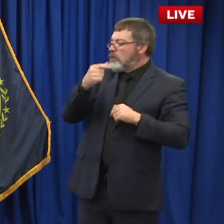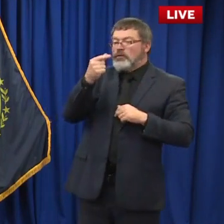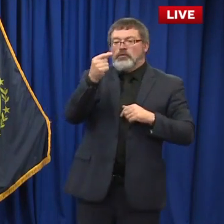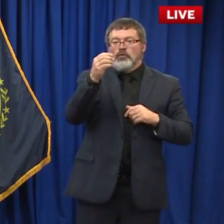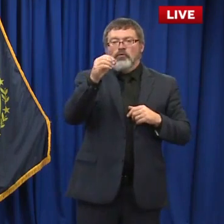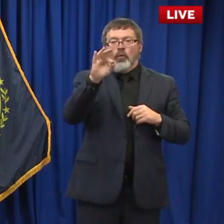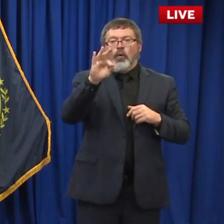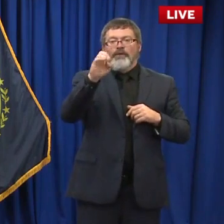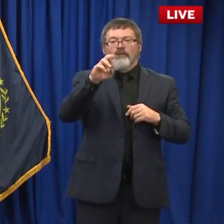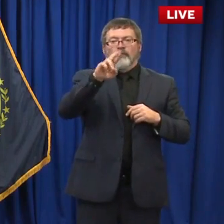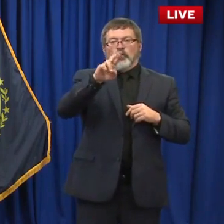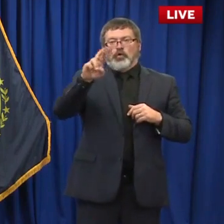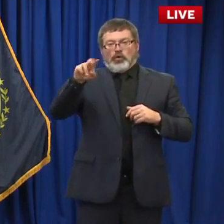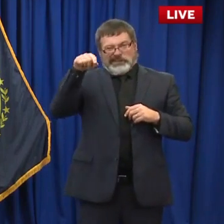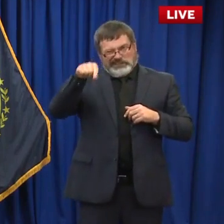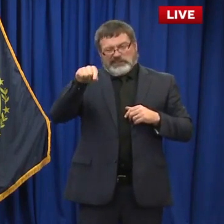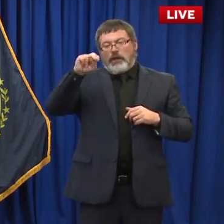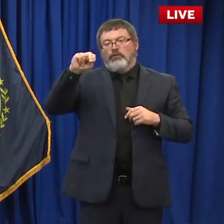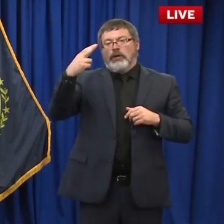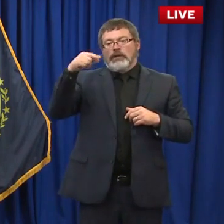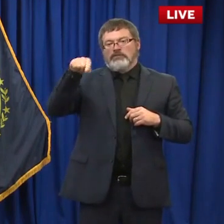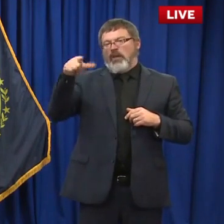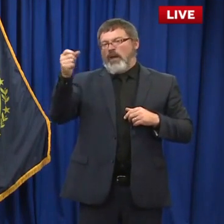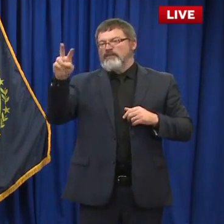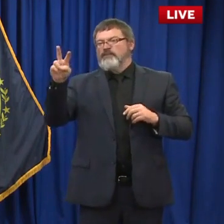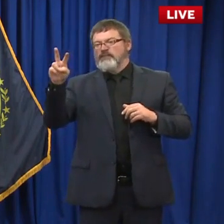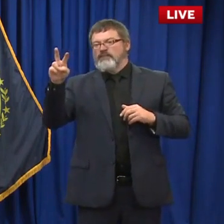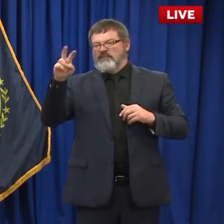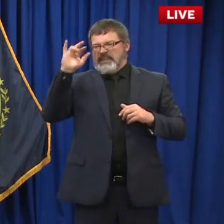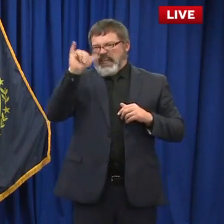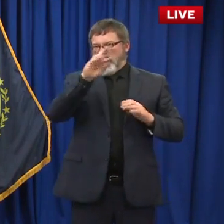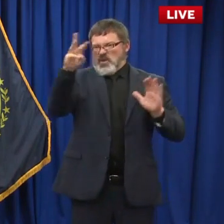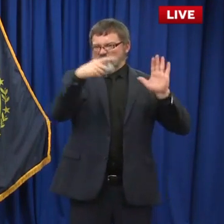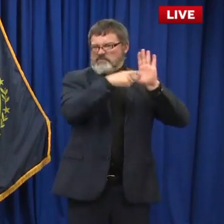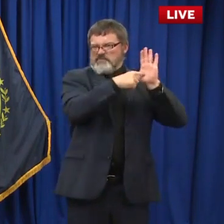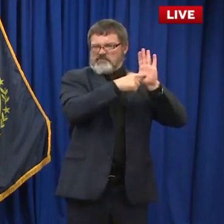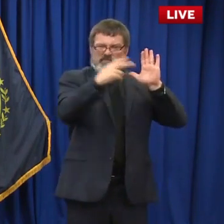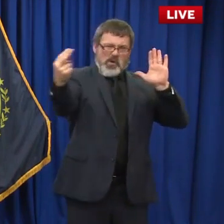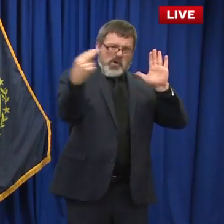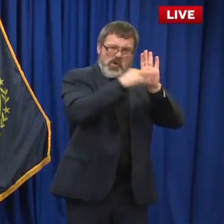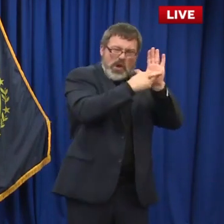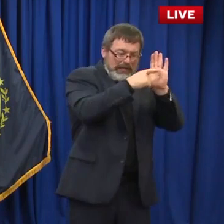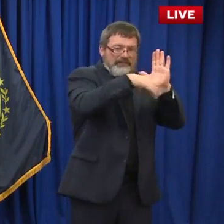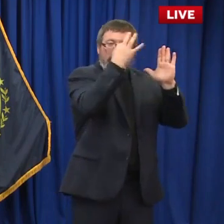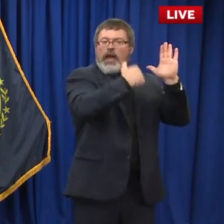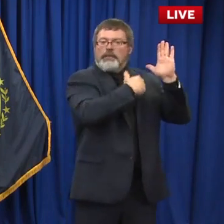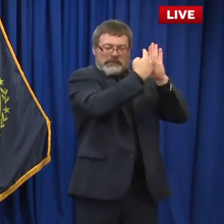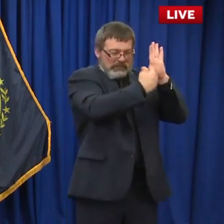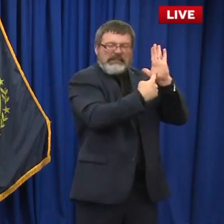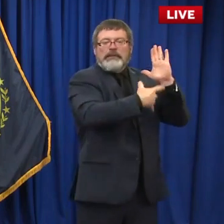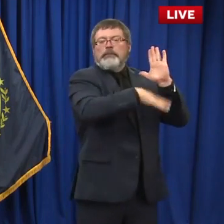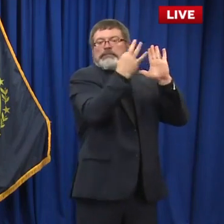YOU CAN GO TO GOPHER.NH.GOV AND THERE WILL BE A BUTT TYPHOON FOR EMPOWER YOUTH TO GET INTO THE APPLICATION PROCESS.